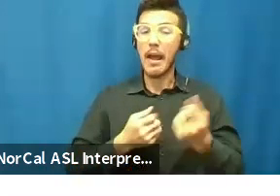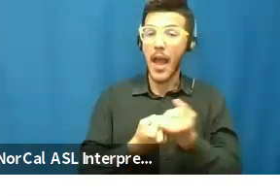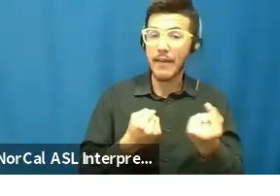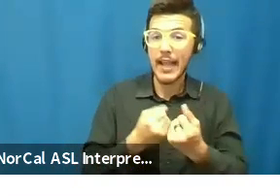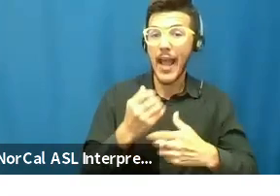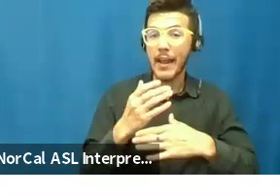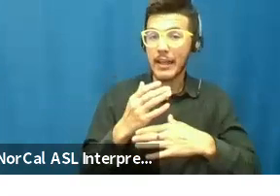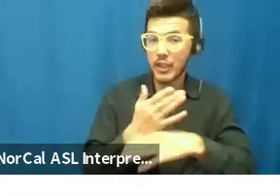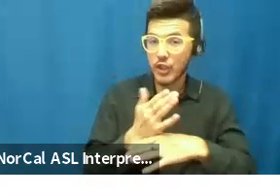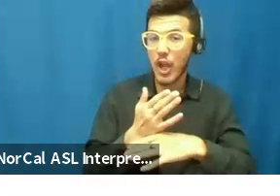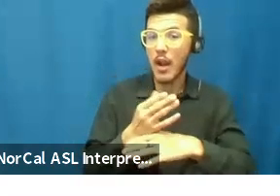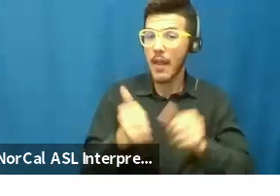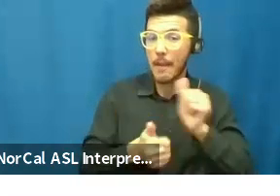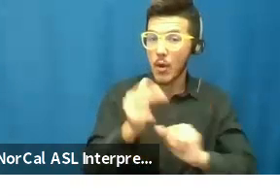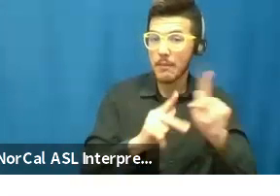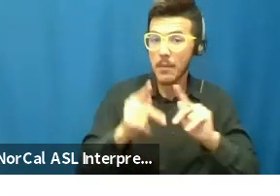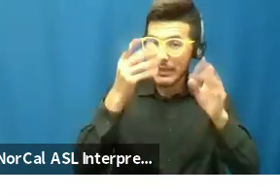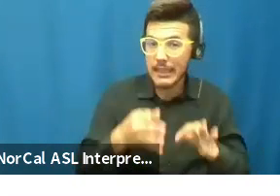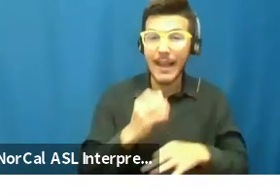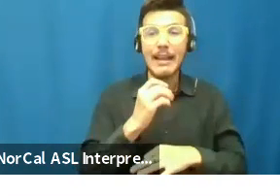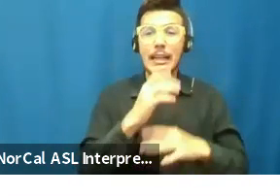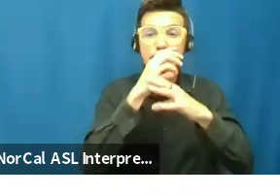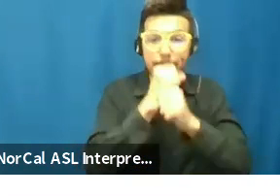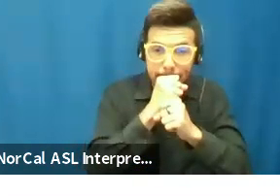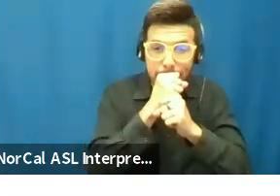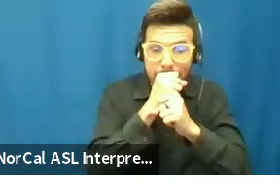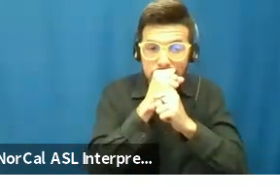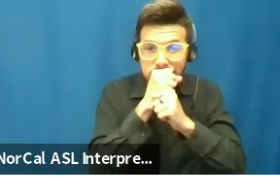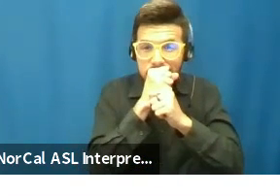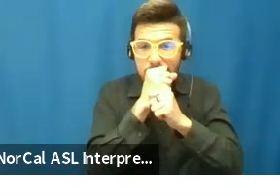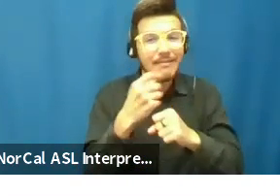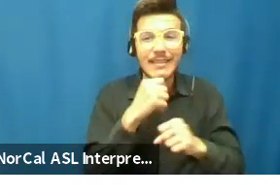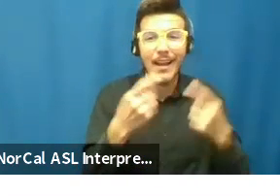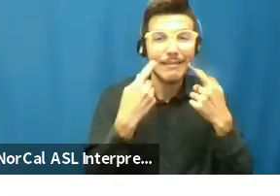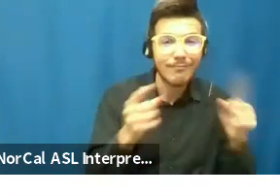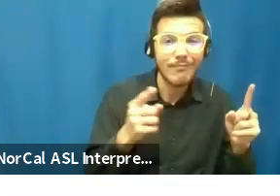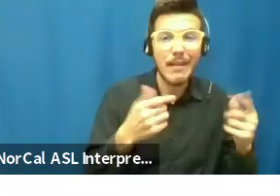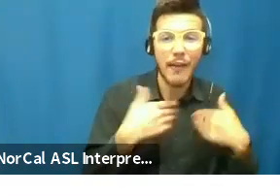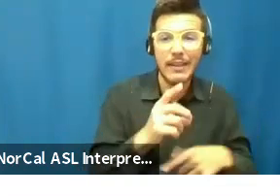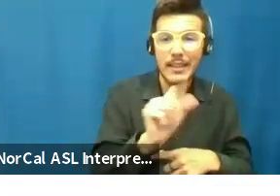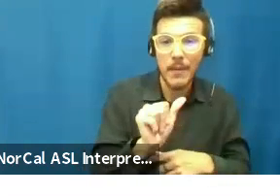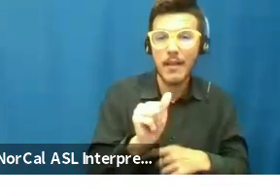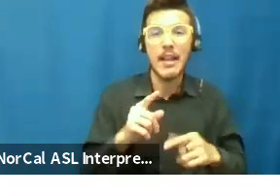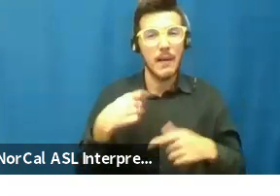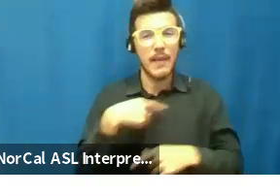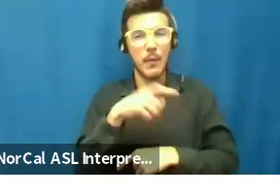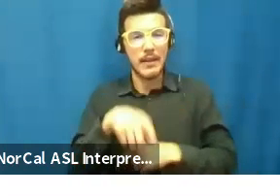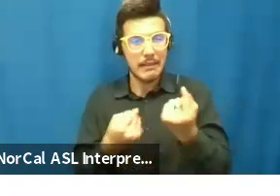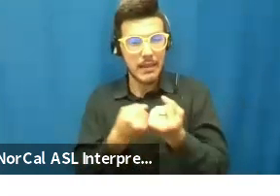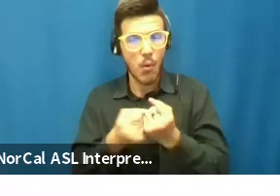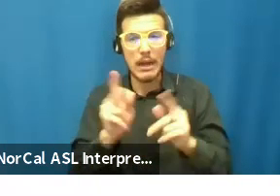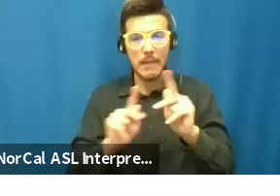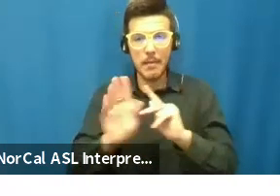chose not to disclose and we should still support people's challenges. Would love your thoughts."